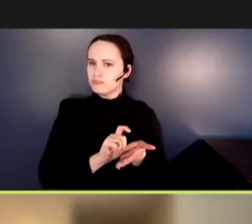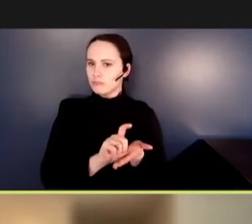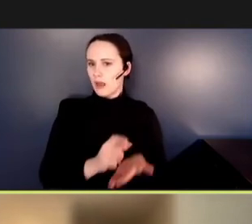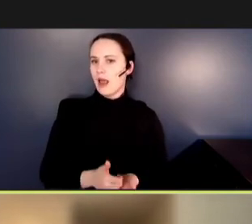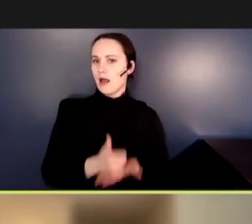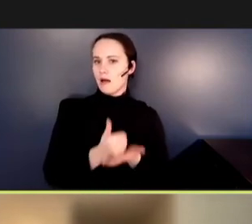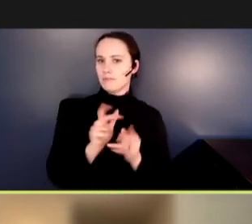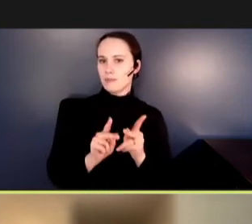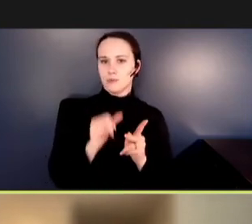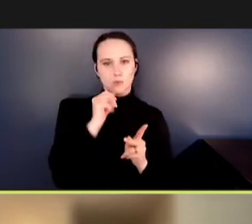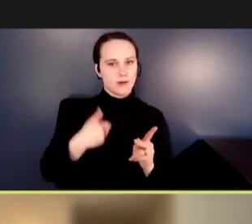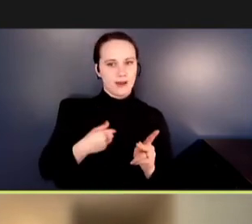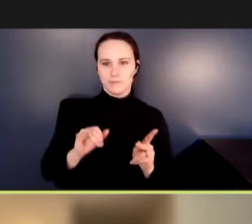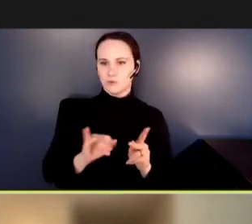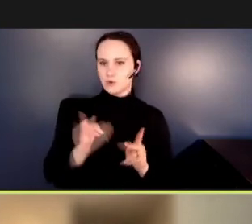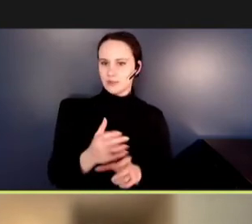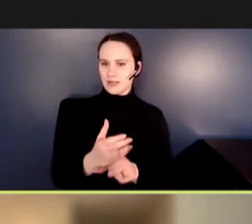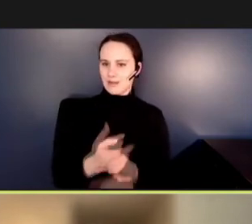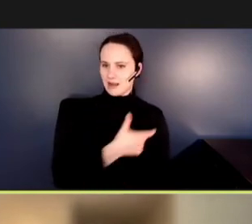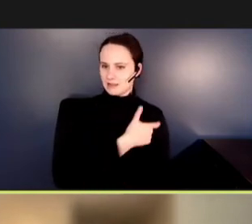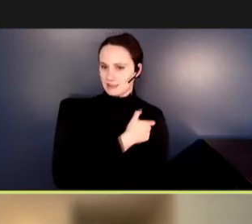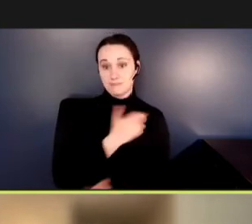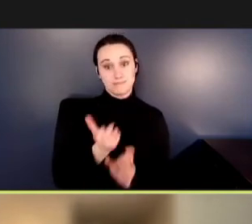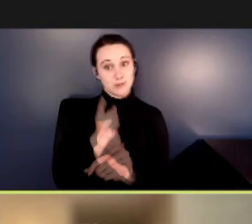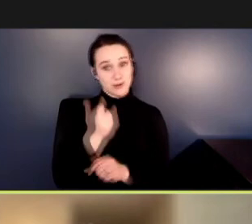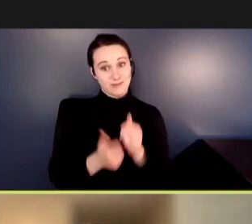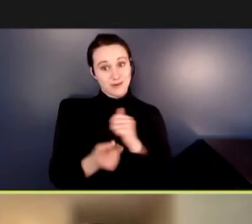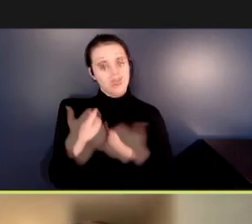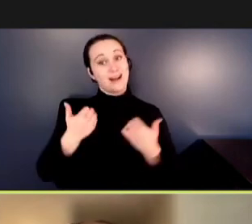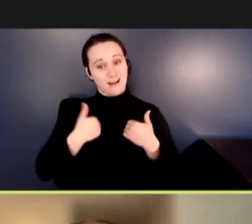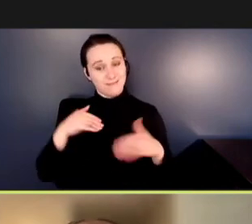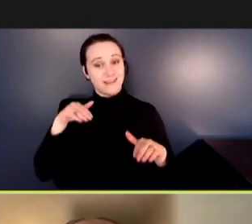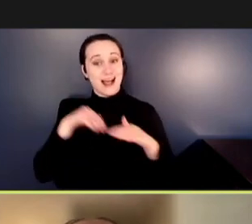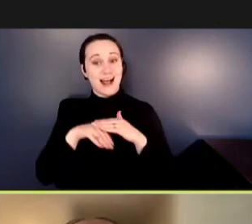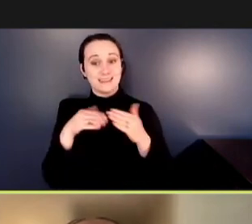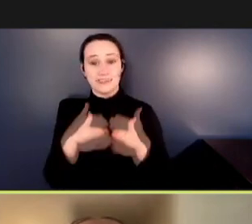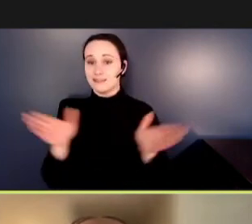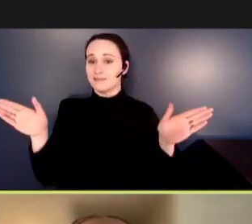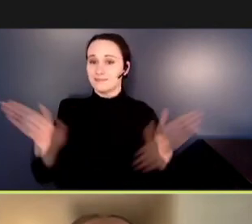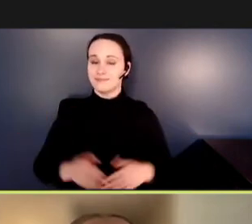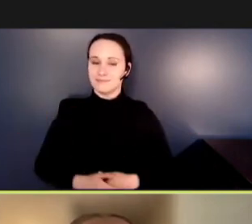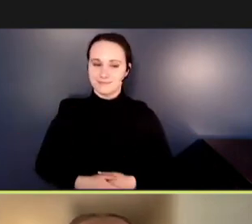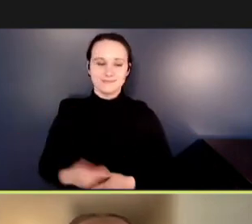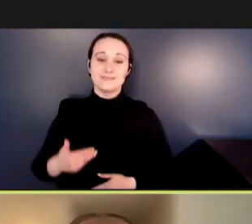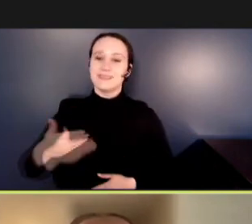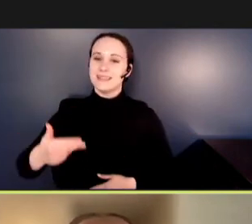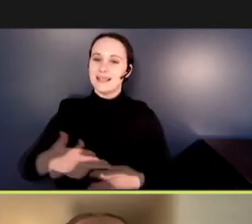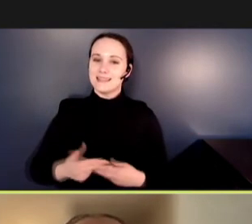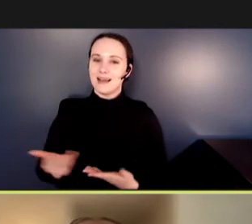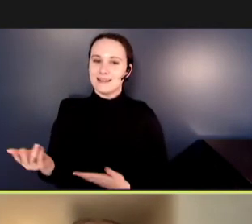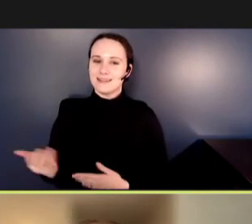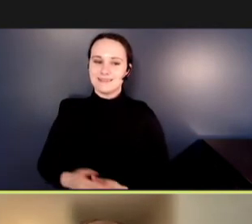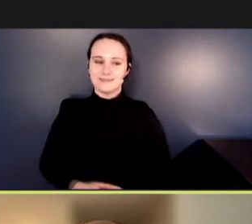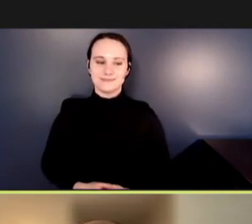and so we could make sure that everyone has access. Next slide.